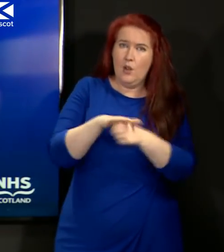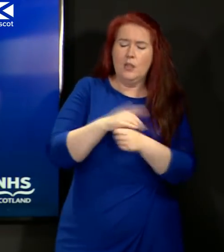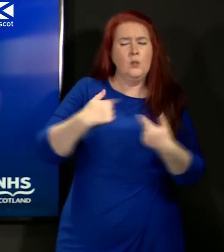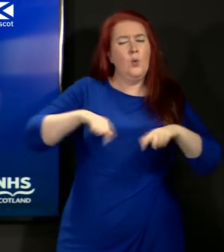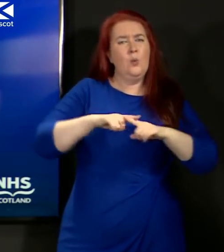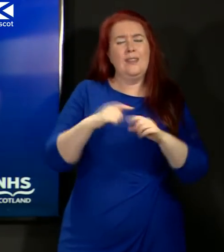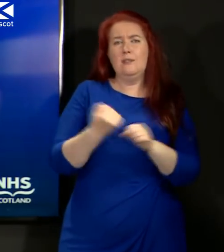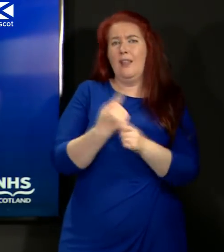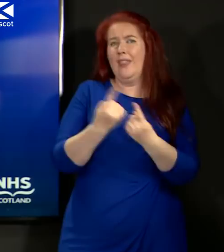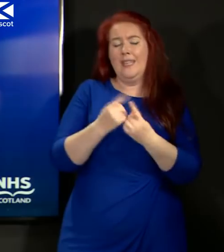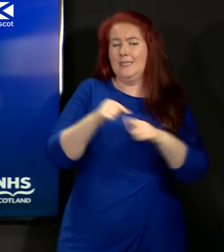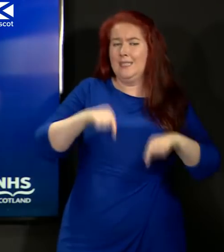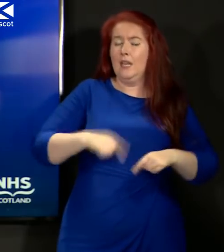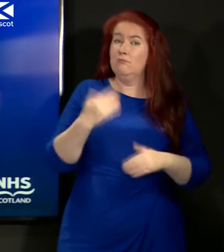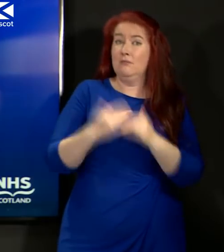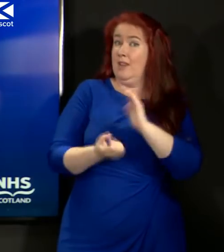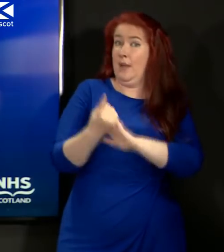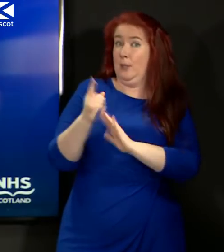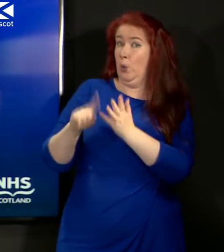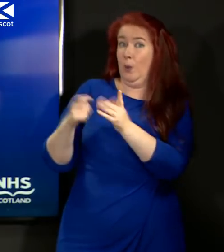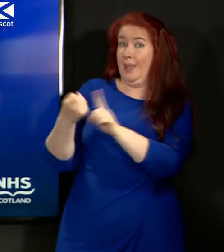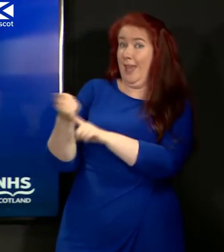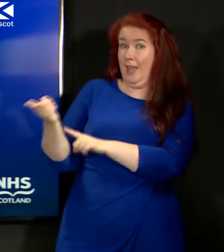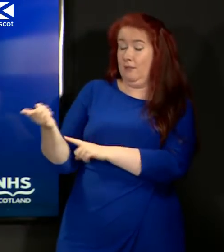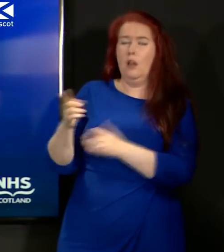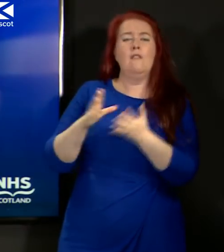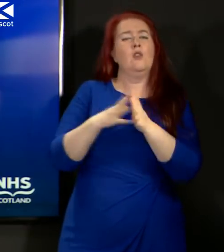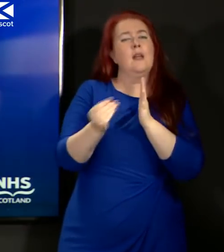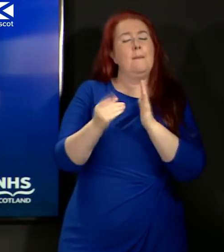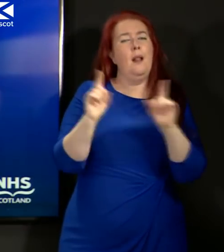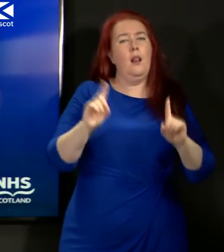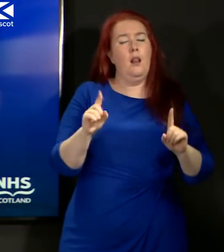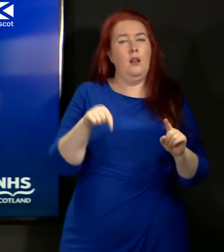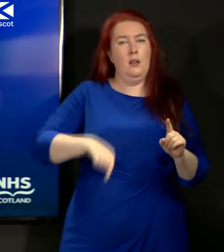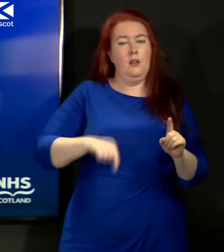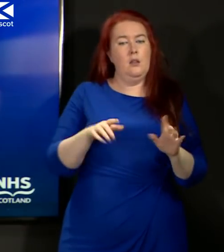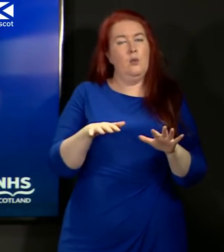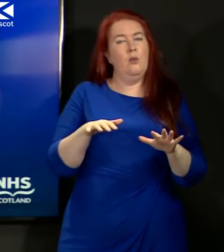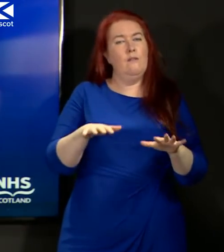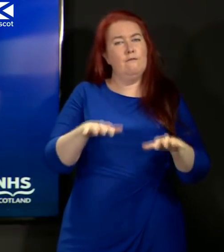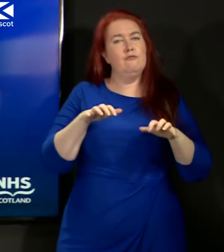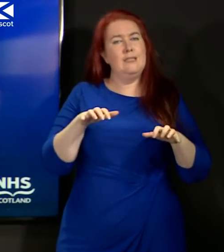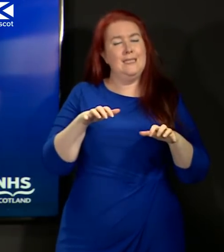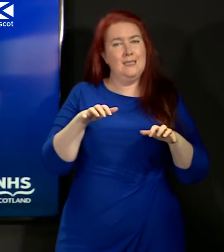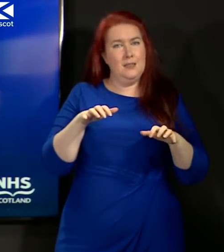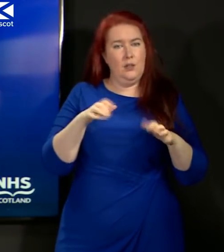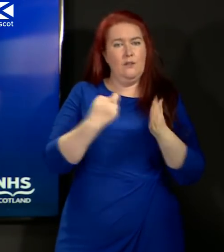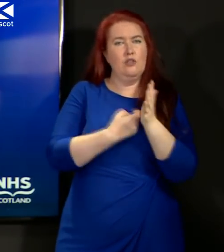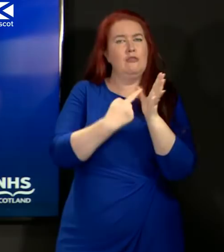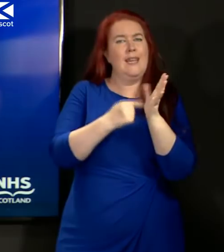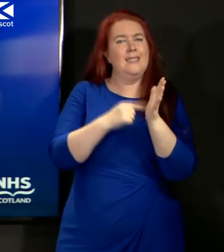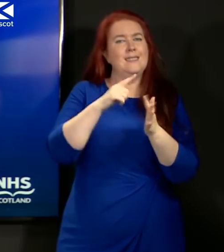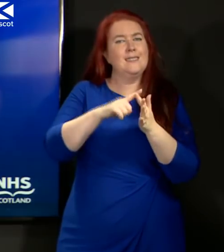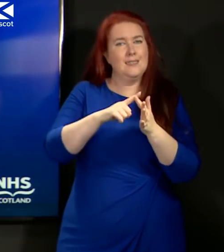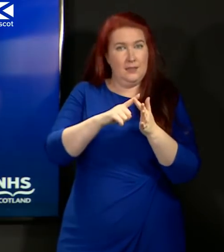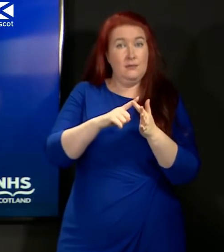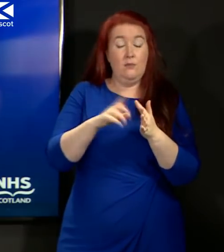in the rest of the UK. For example, in terms of the freezing of the rates for all businesses,